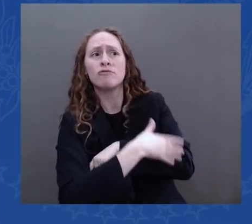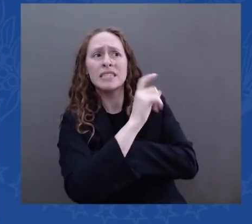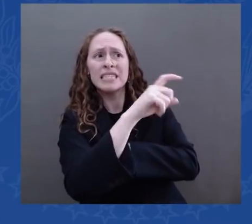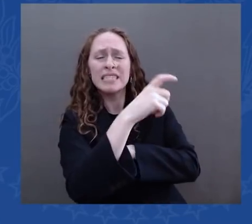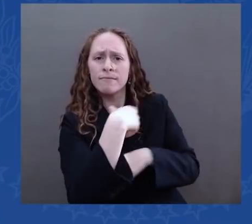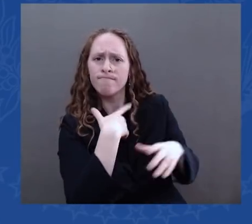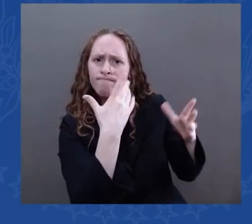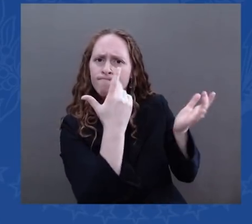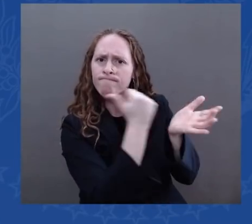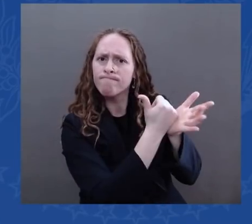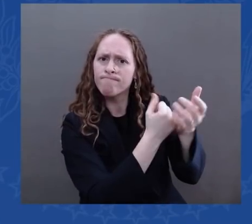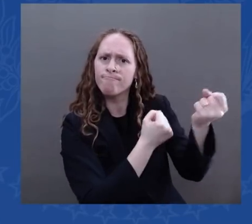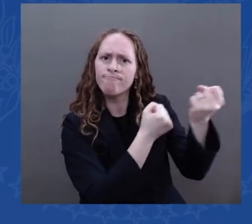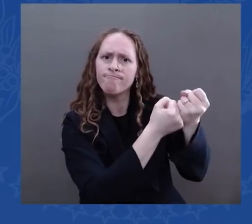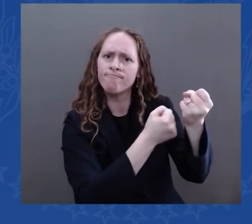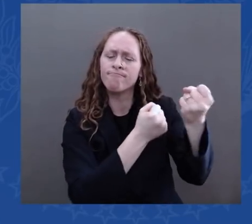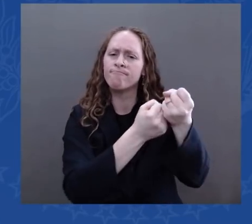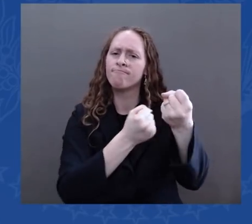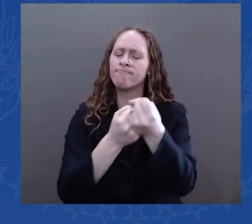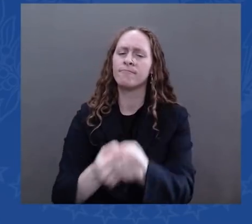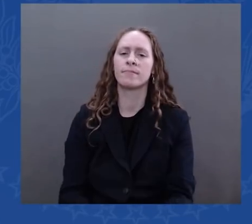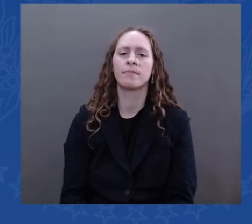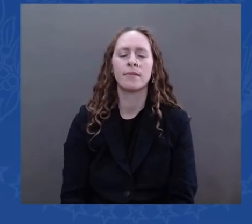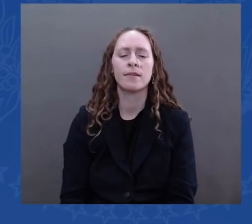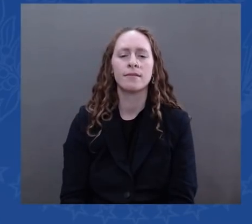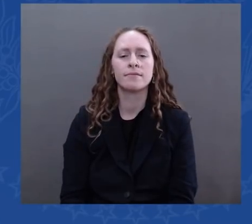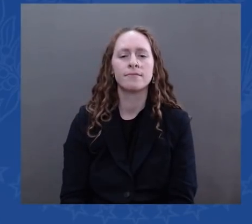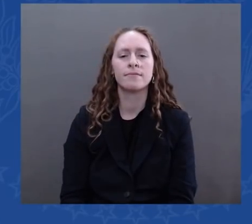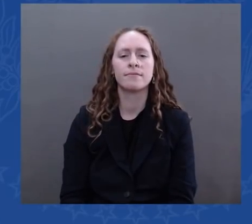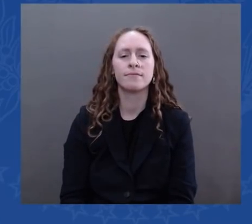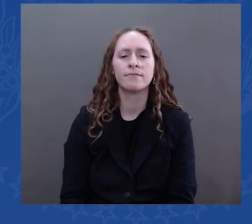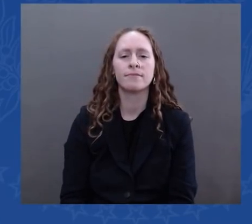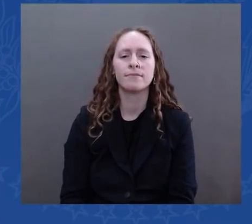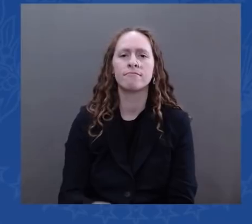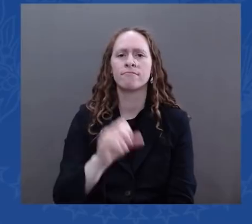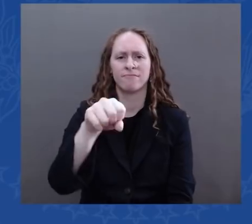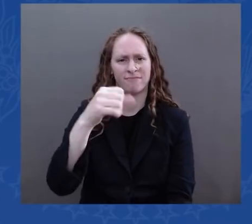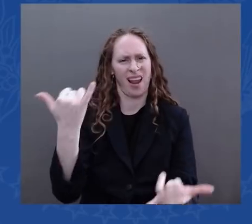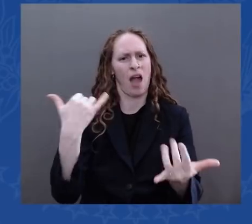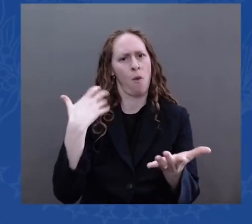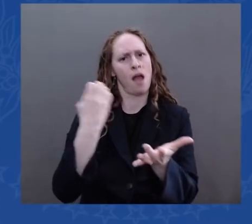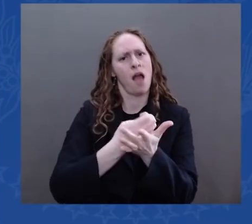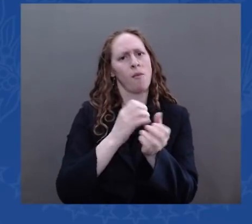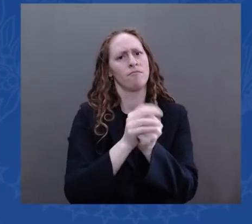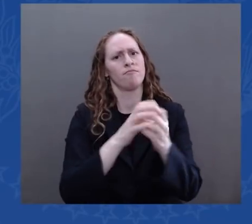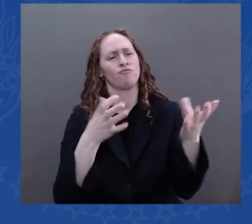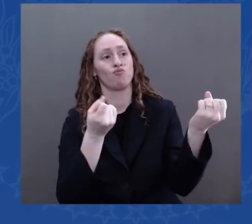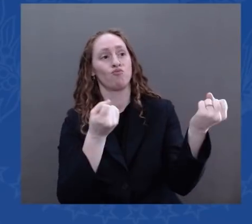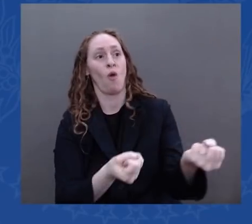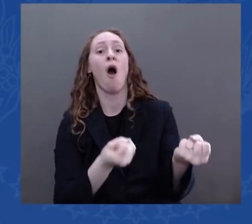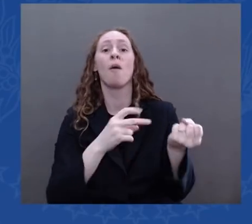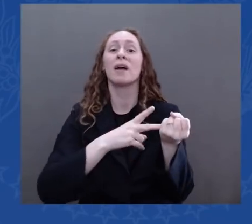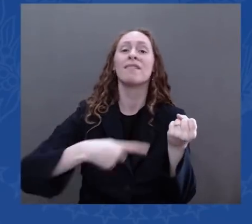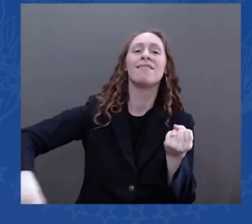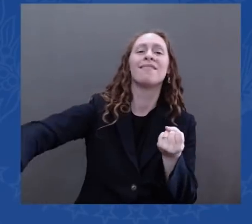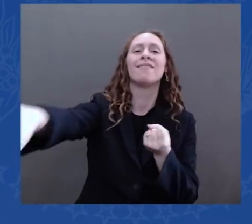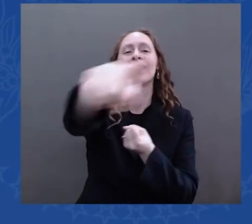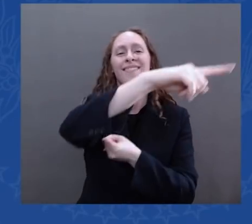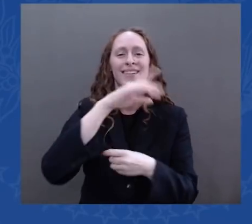where everyone has a chance to succeed -- a plan to pay for those investments that we need as a nation. That's what we do.